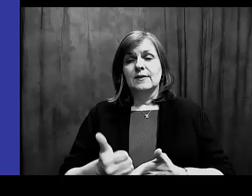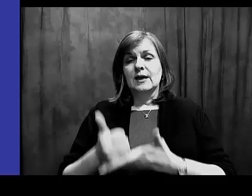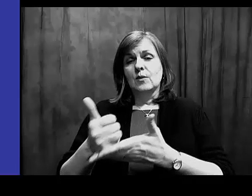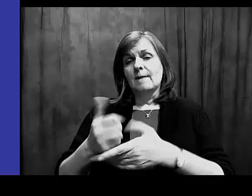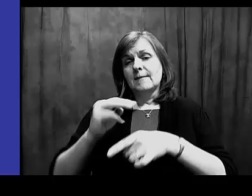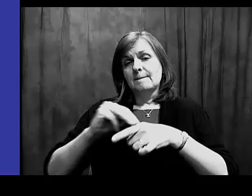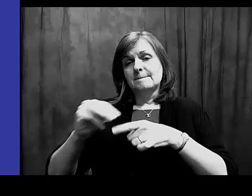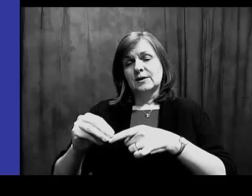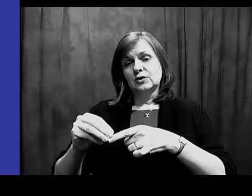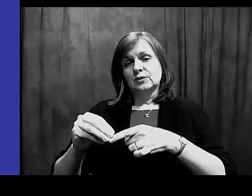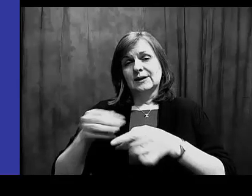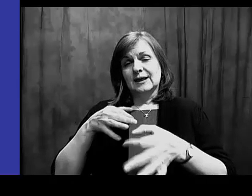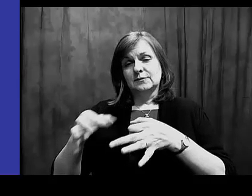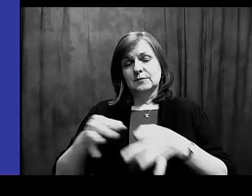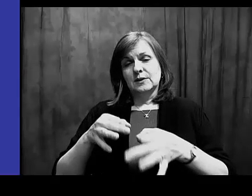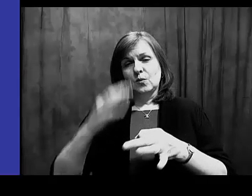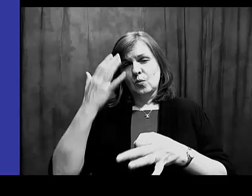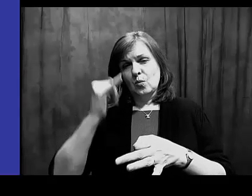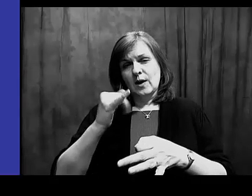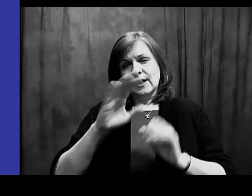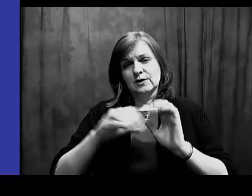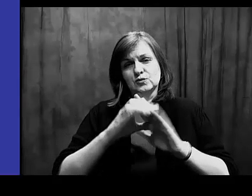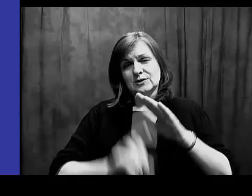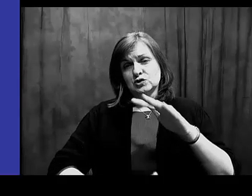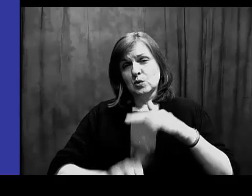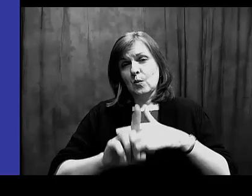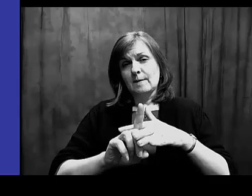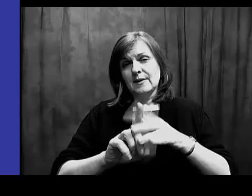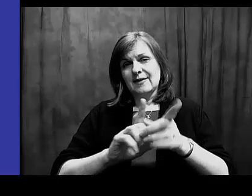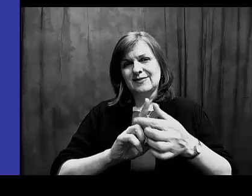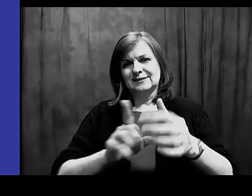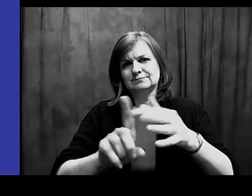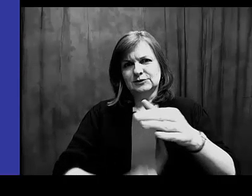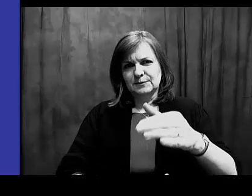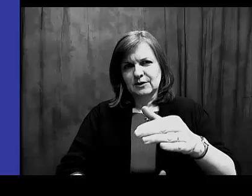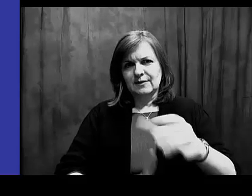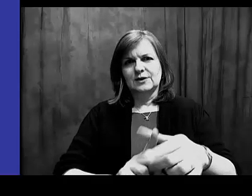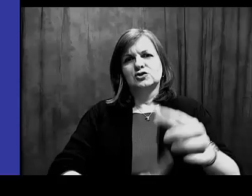Mendel explain this disappearing and reappearing of traits